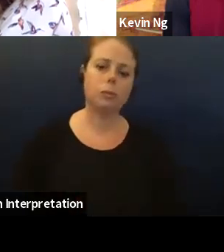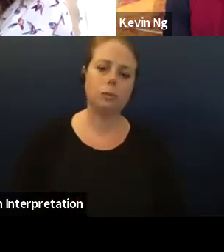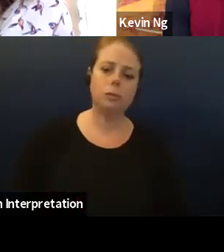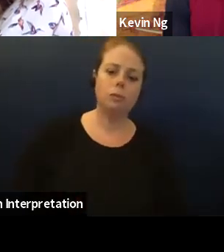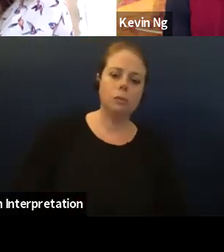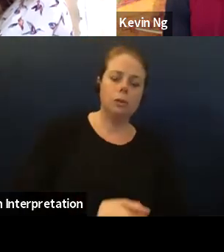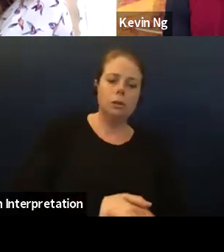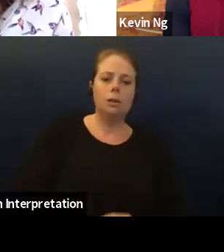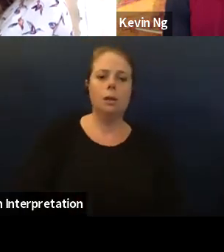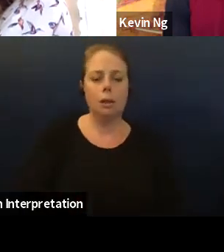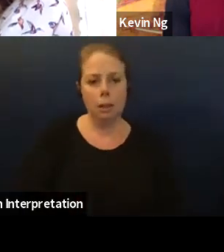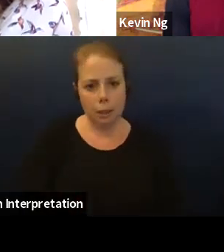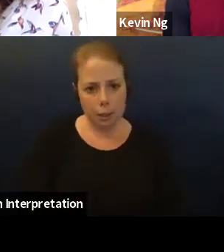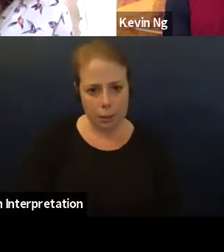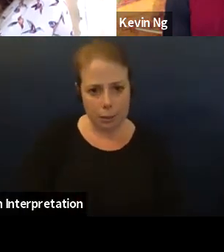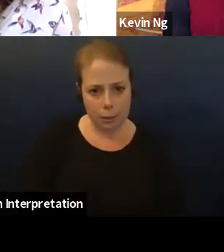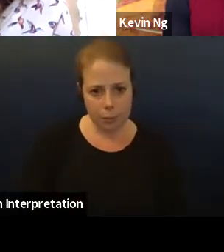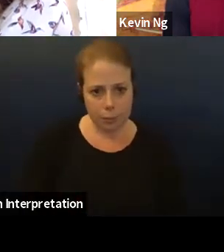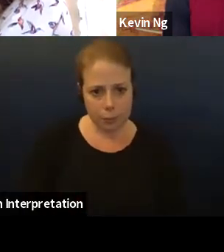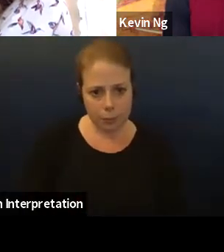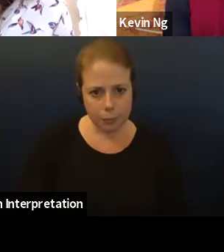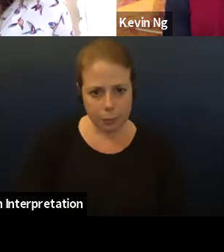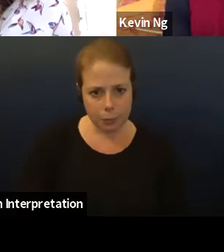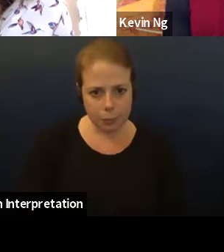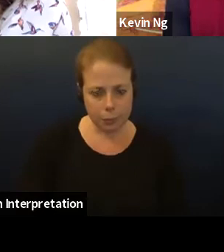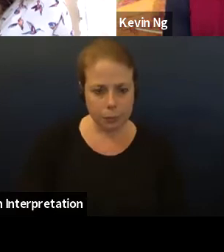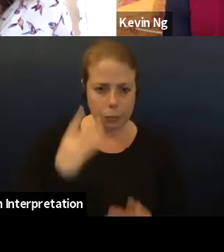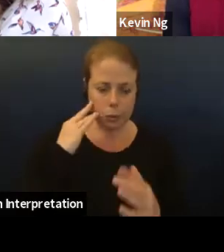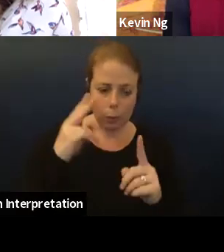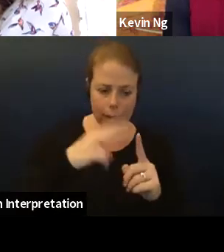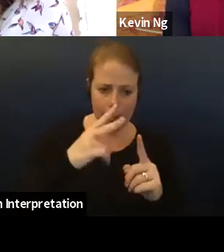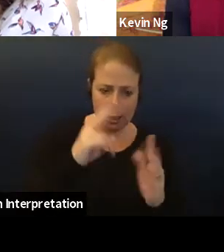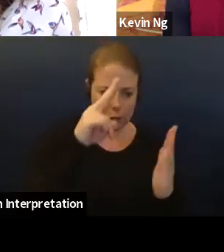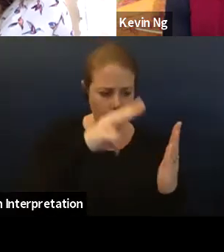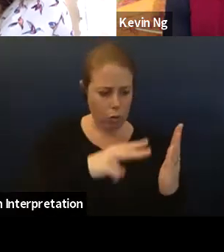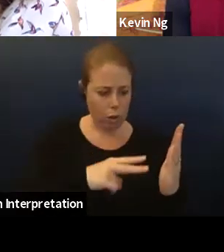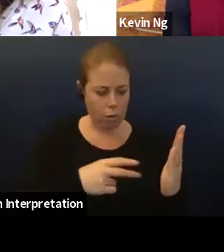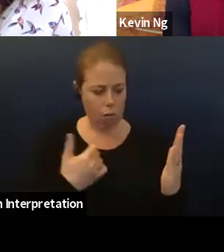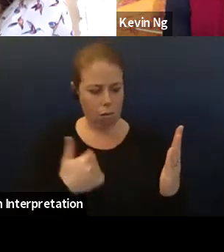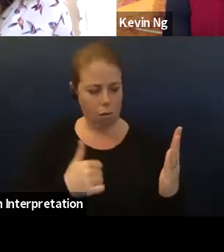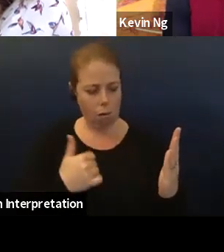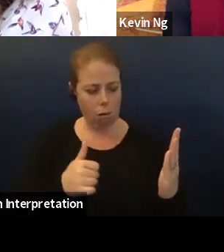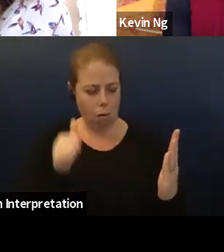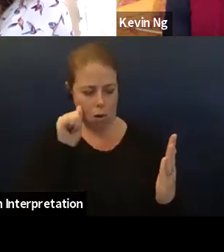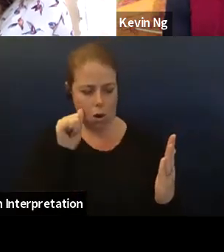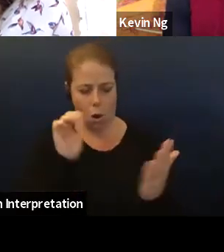really pick up on how to make a strong case for your own applications in the future. And it can